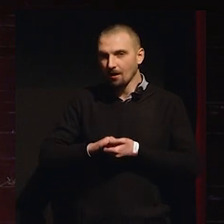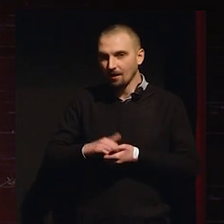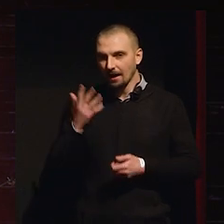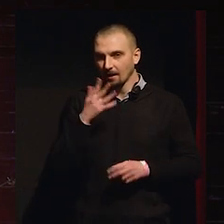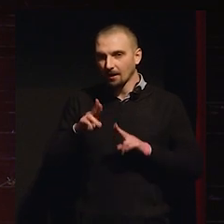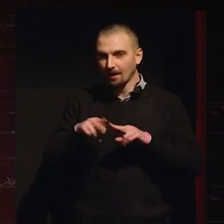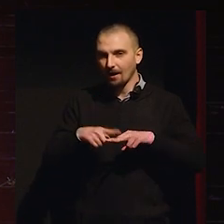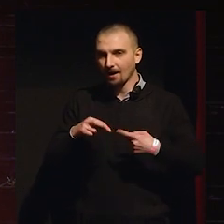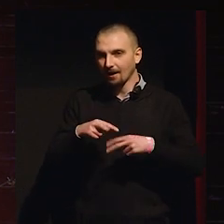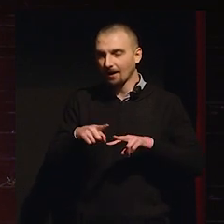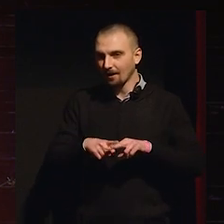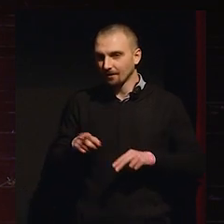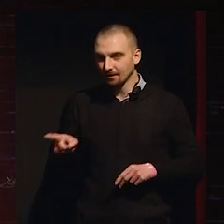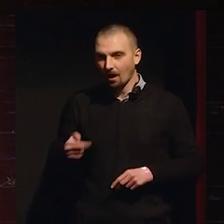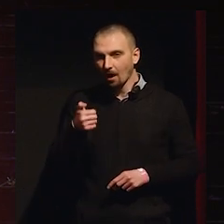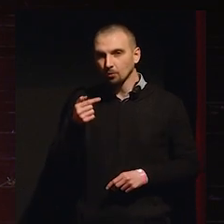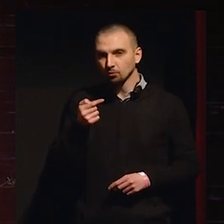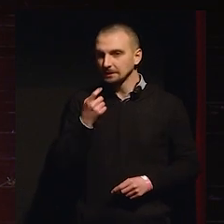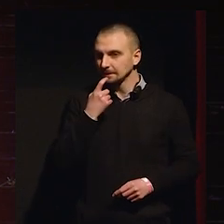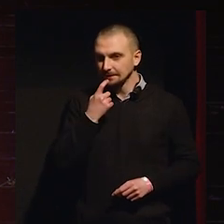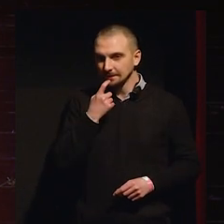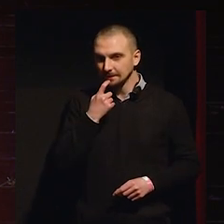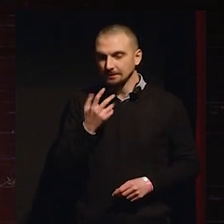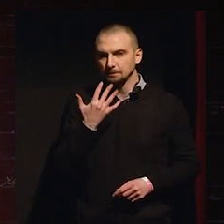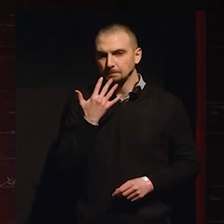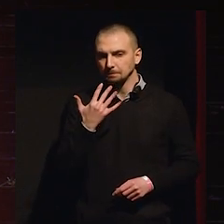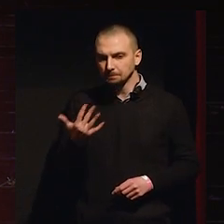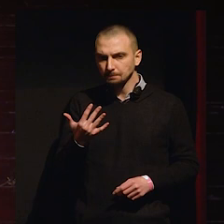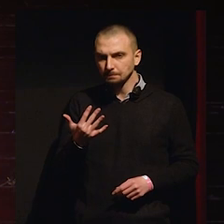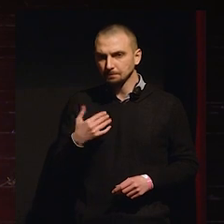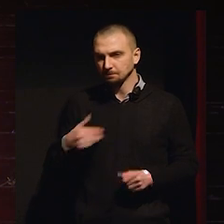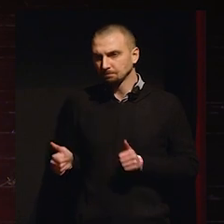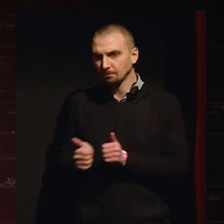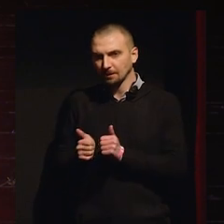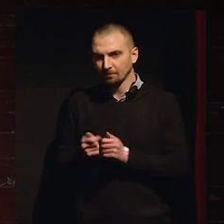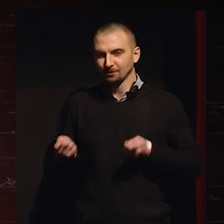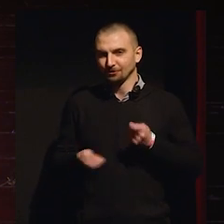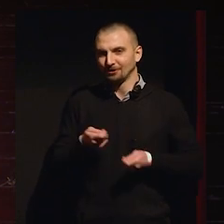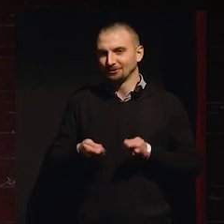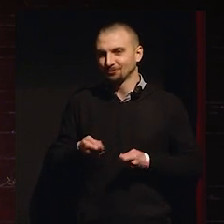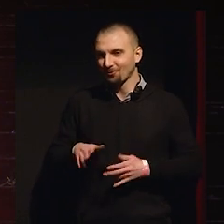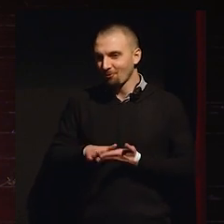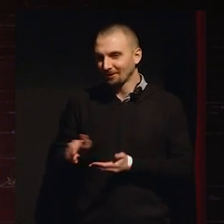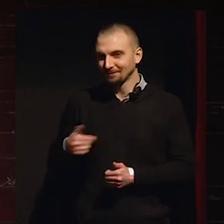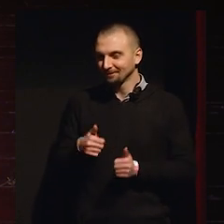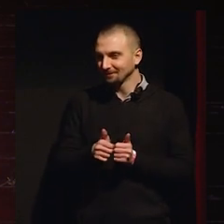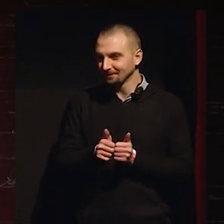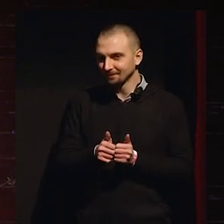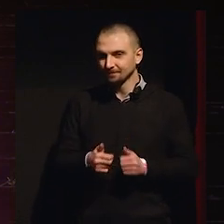He is currently about 6.5 years old and for about five years, we have been working as a team. Guide Dogs Association started